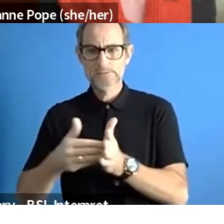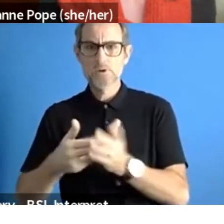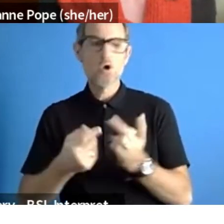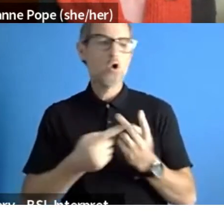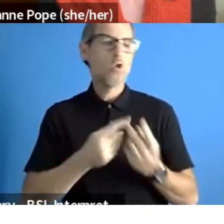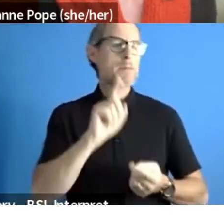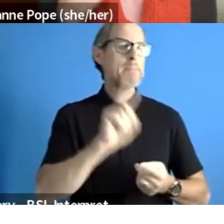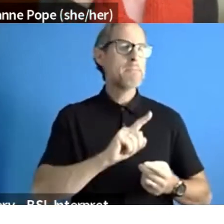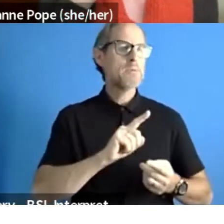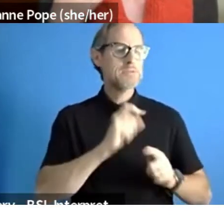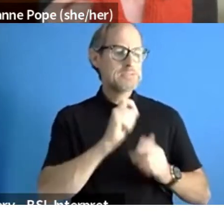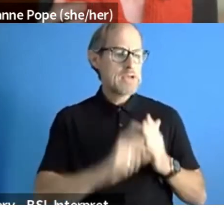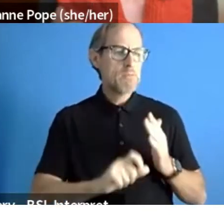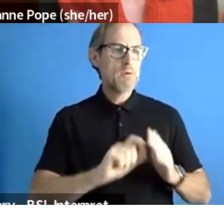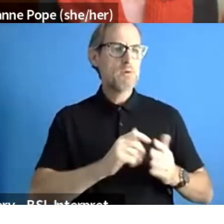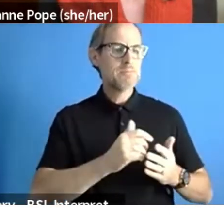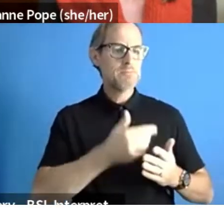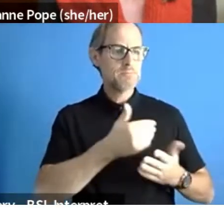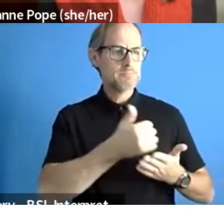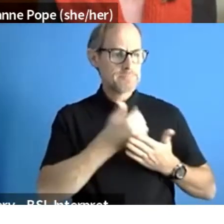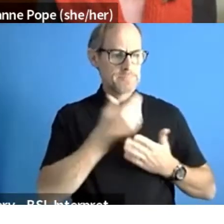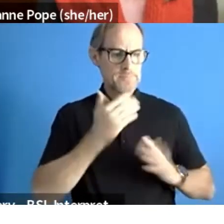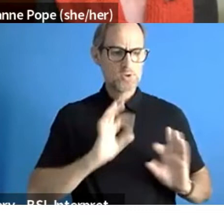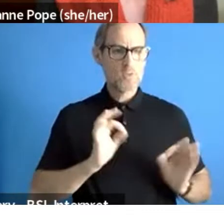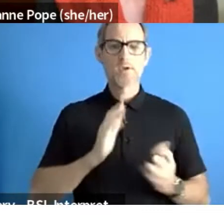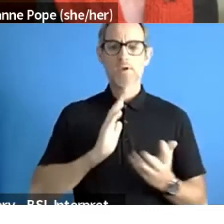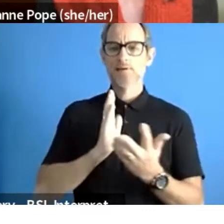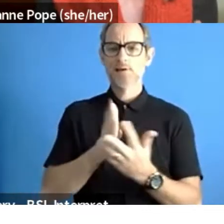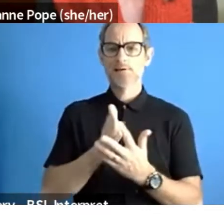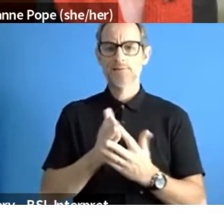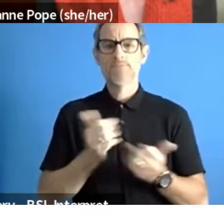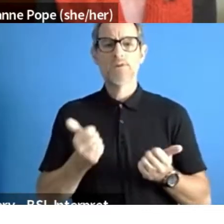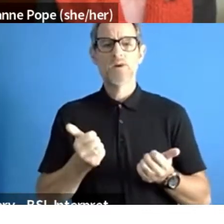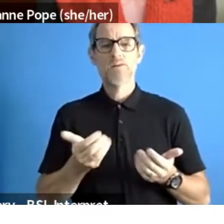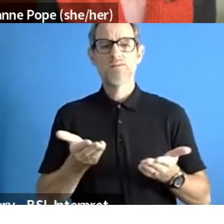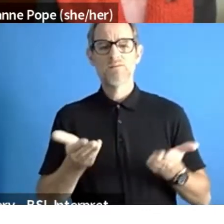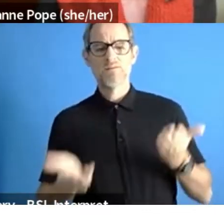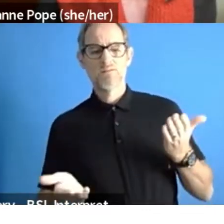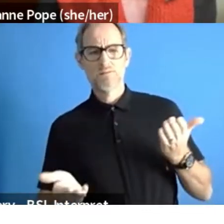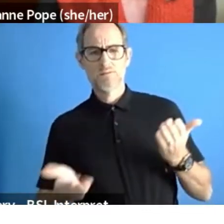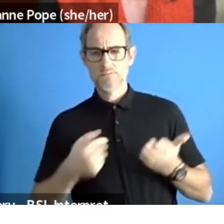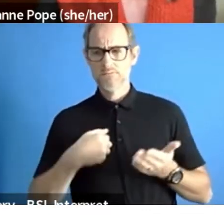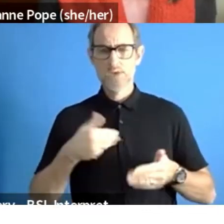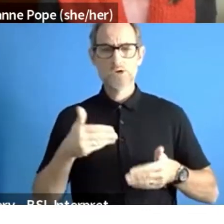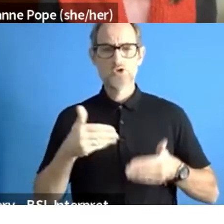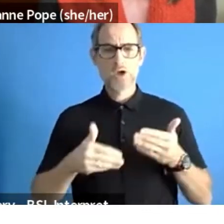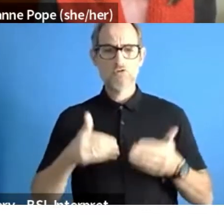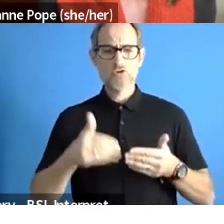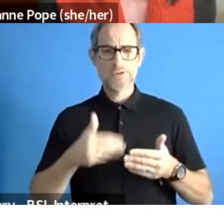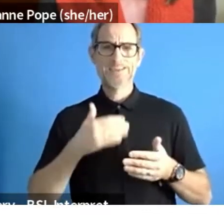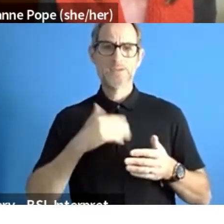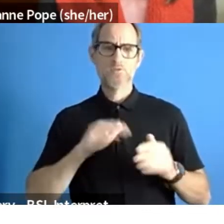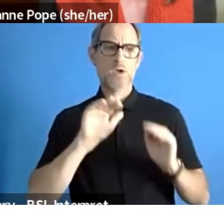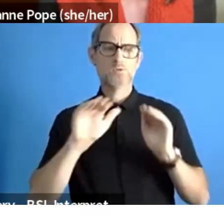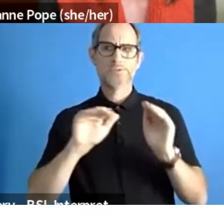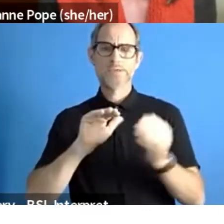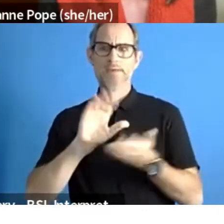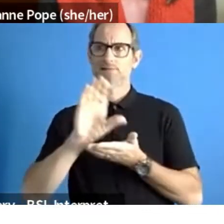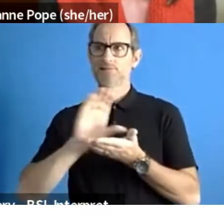ive technologies not in the same way of those who do not have those needs. We